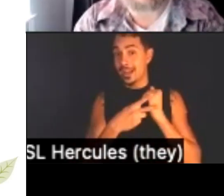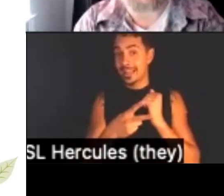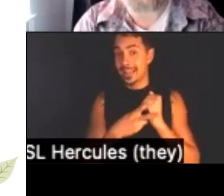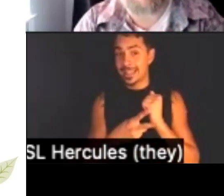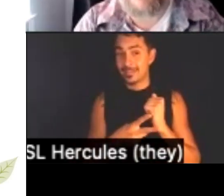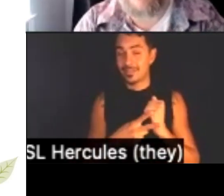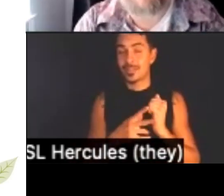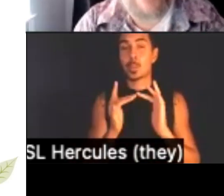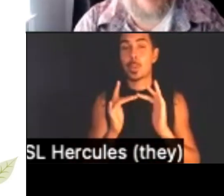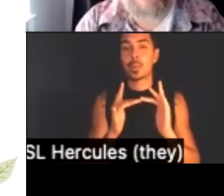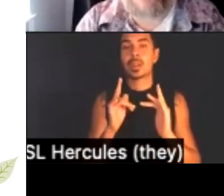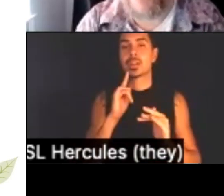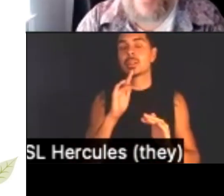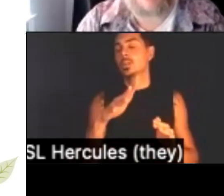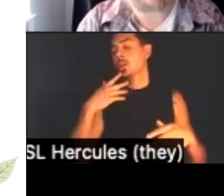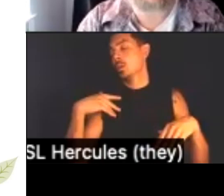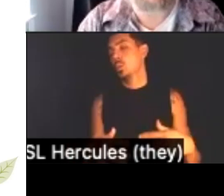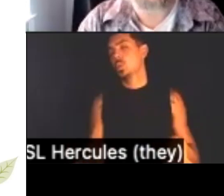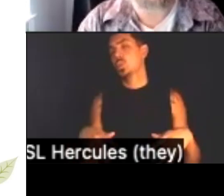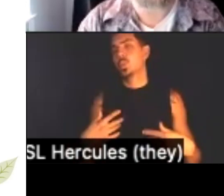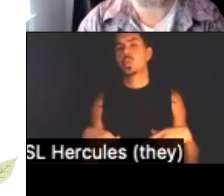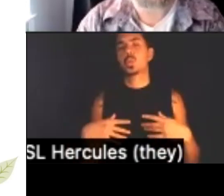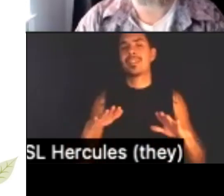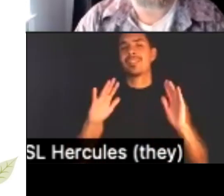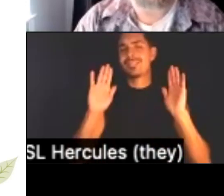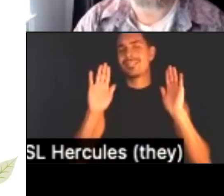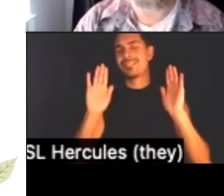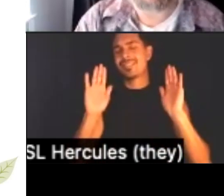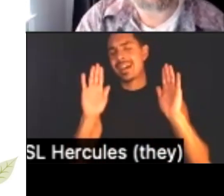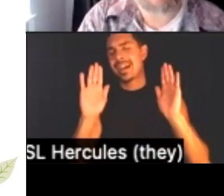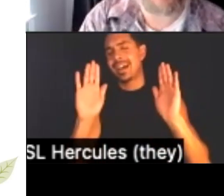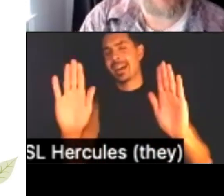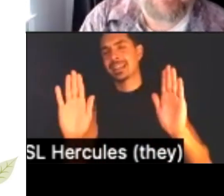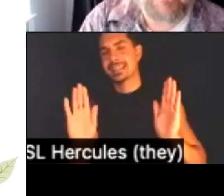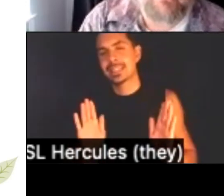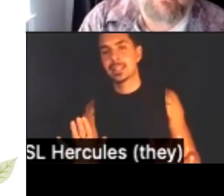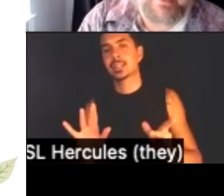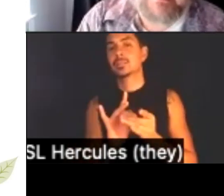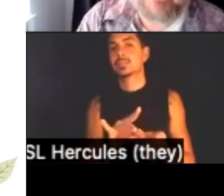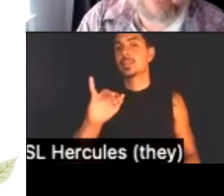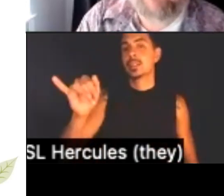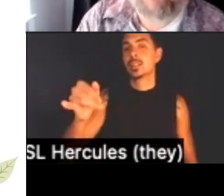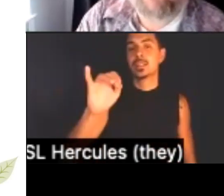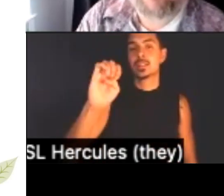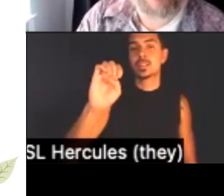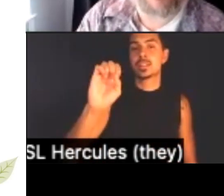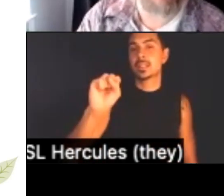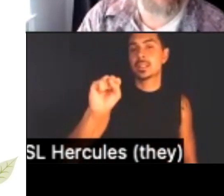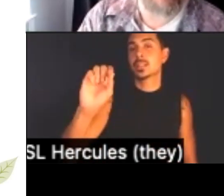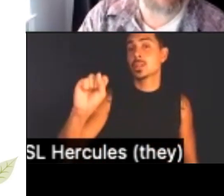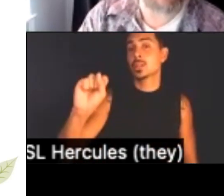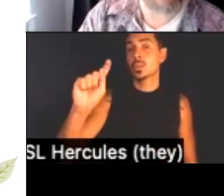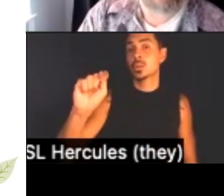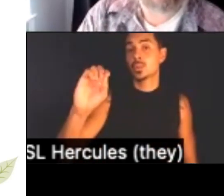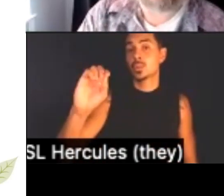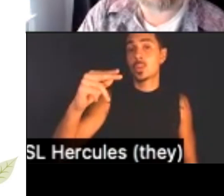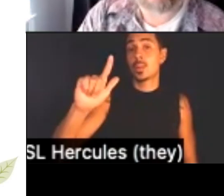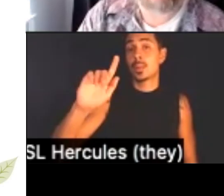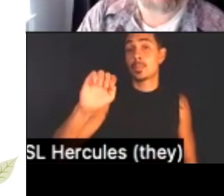was a really, really fantastic webinar that Jess Stohlmann-Rainey did for FORGE that was called